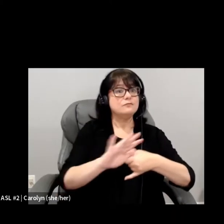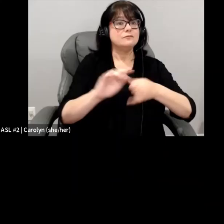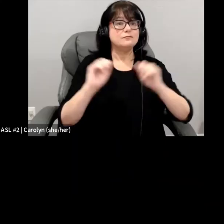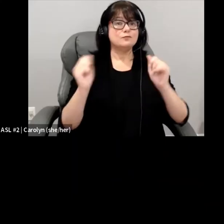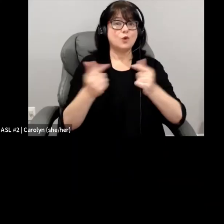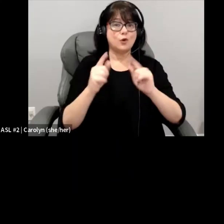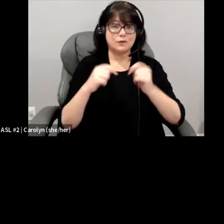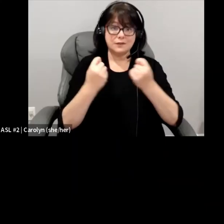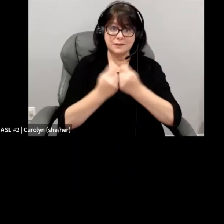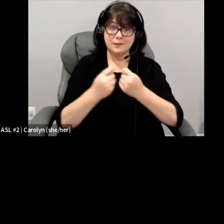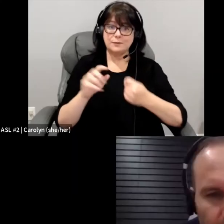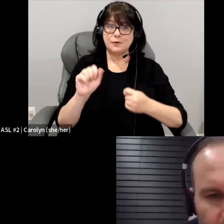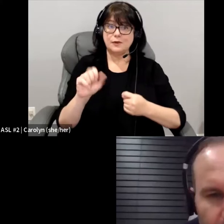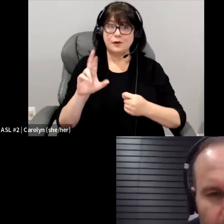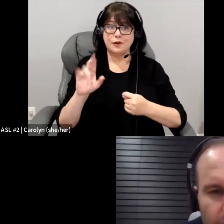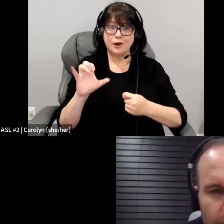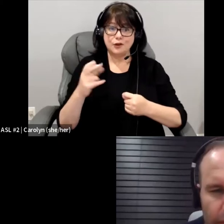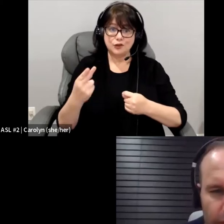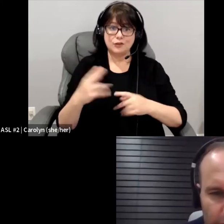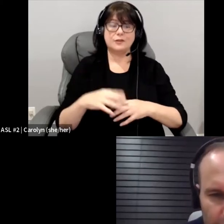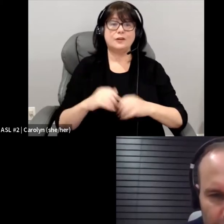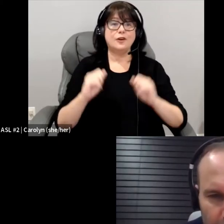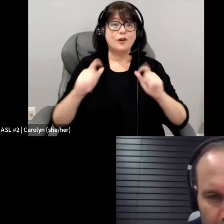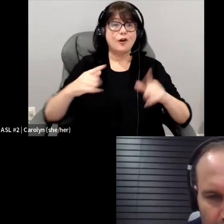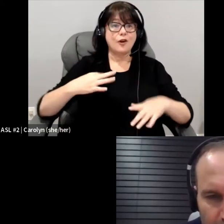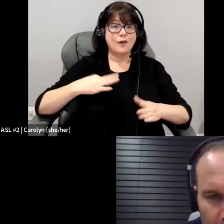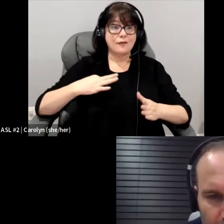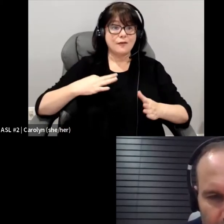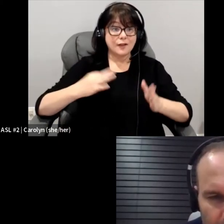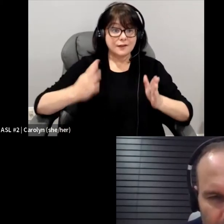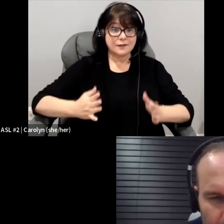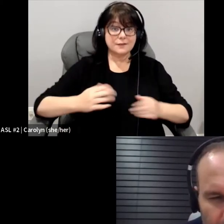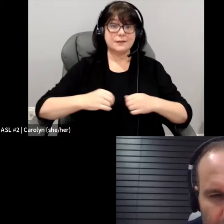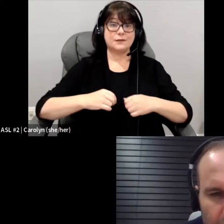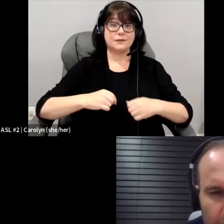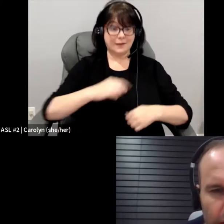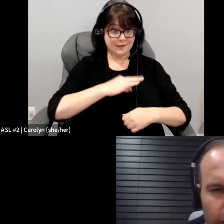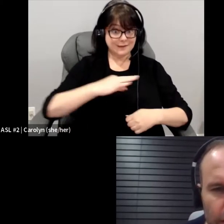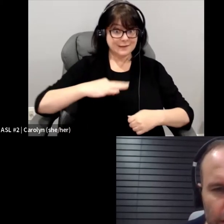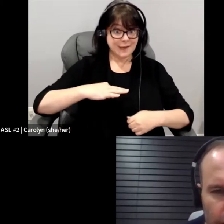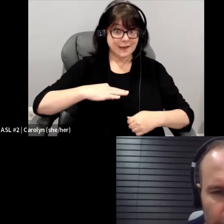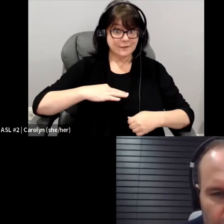THE VOLUNTEERS, THE STAFF, THE BOARD MEMBERS, PAST AND PRESENT.